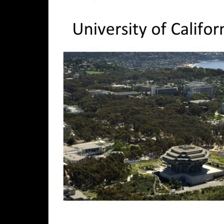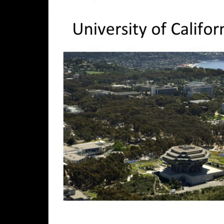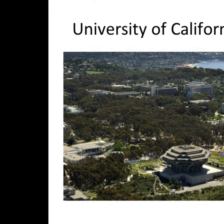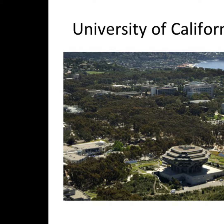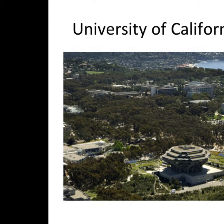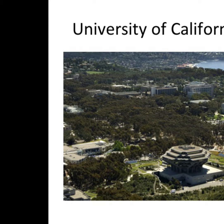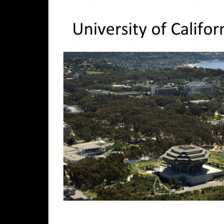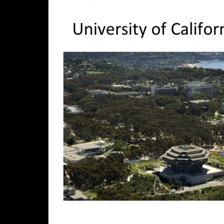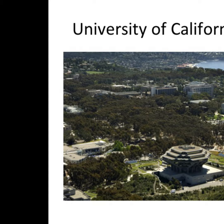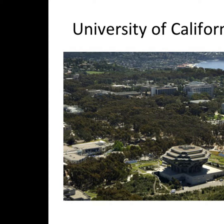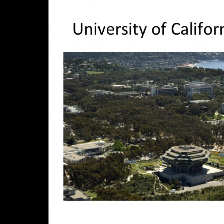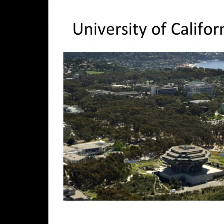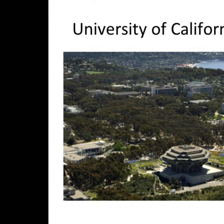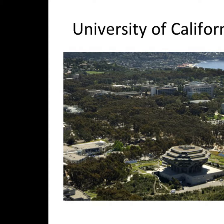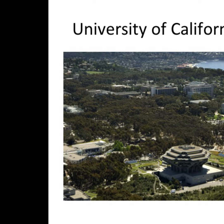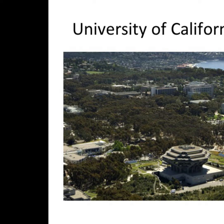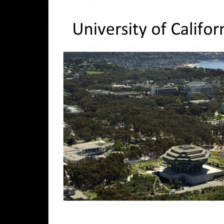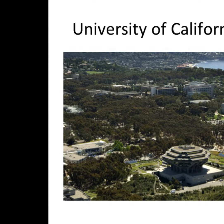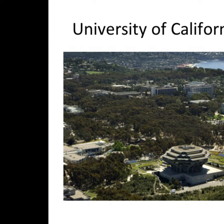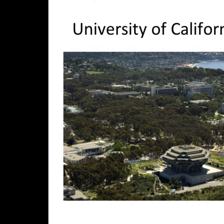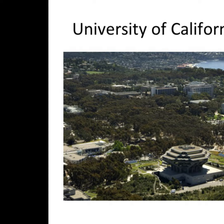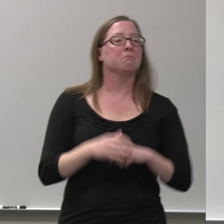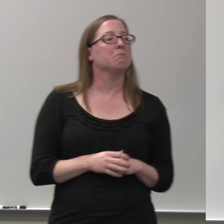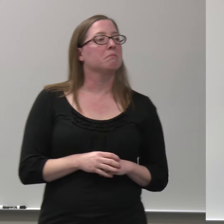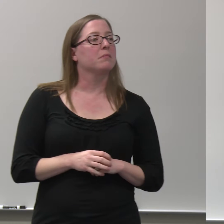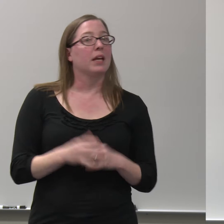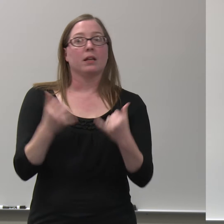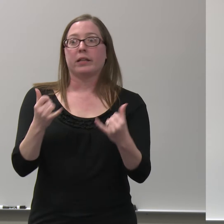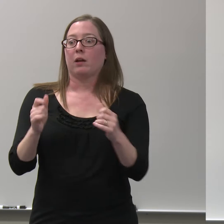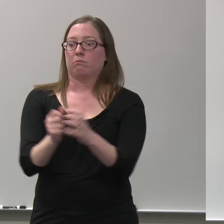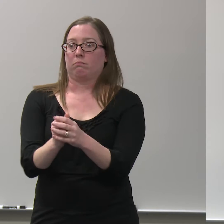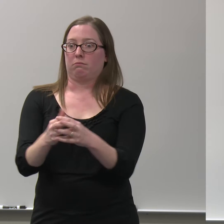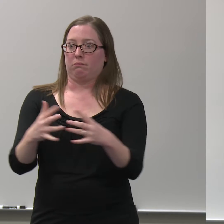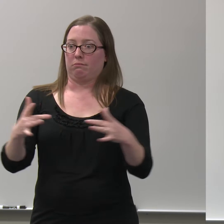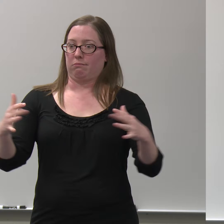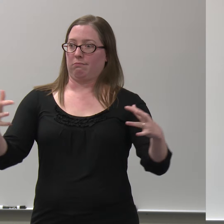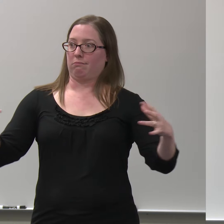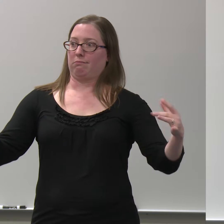It looked a bit different when I was there, so you can see it's now a very large campus.